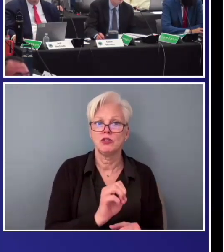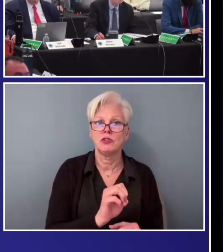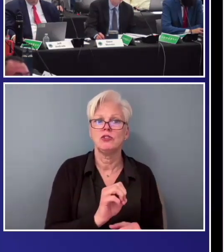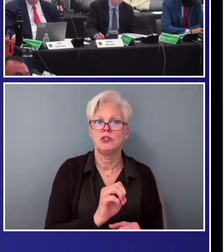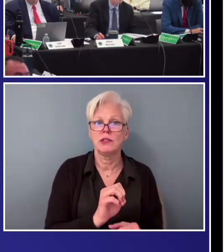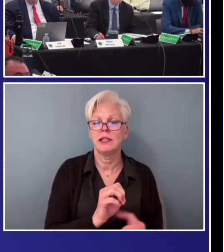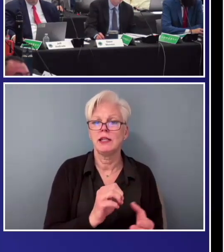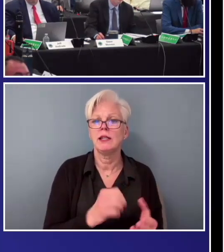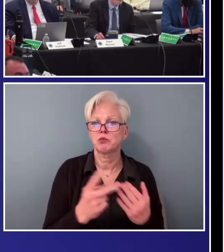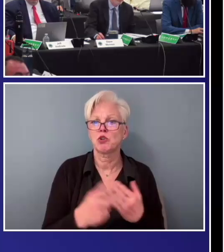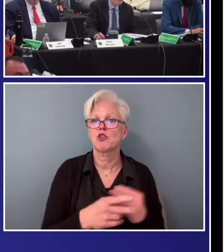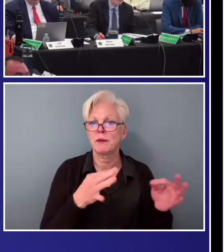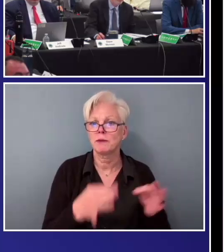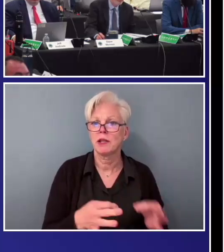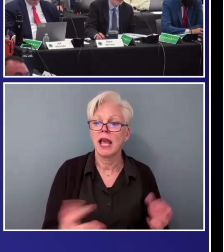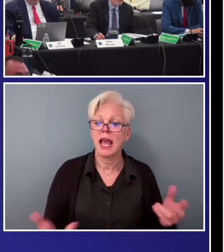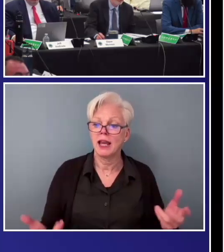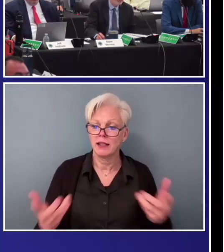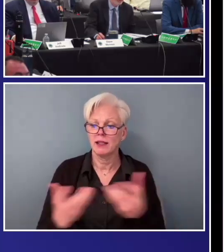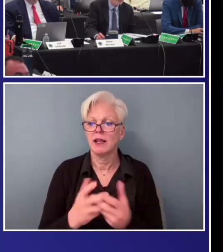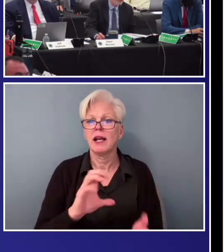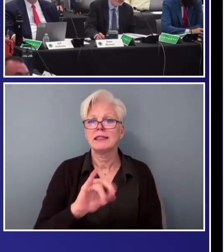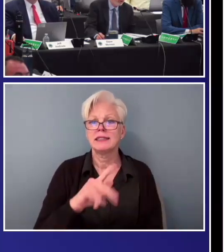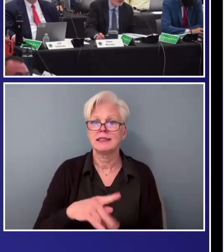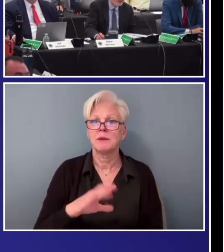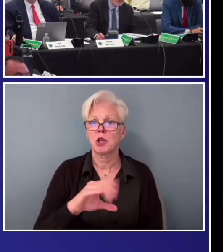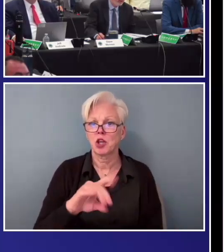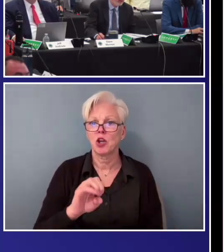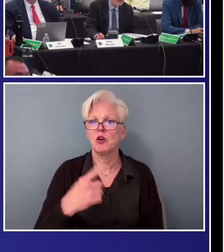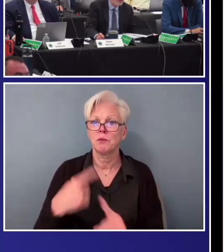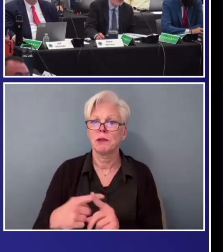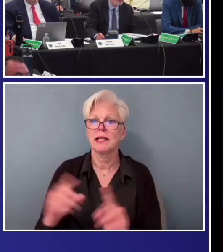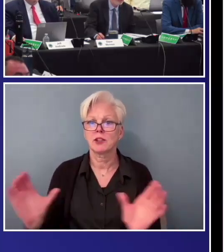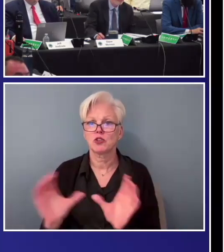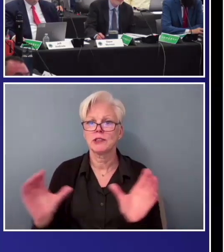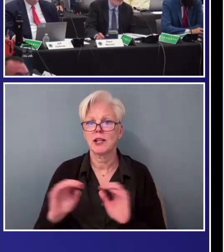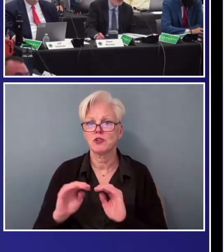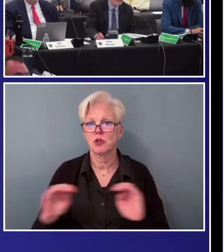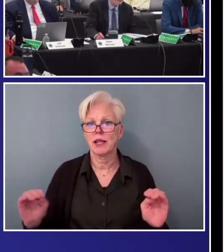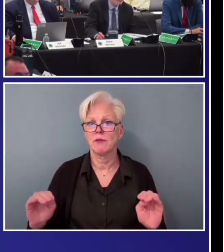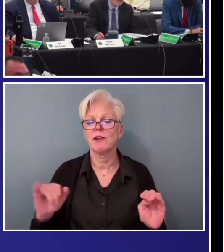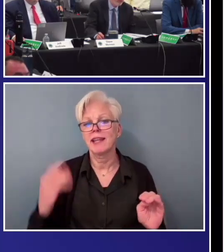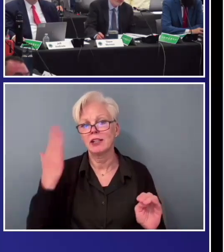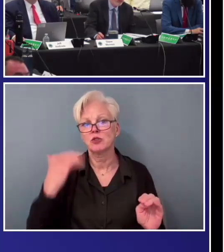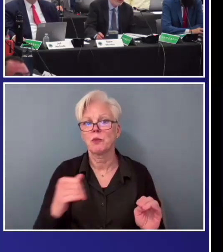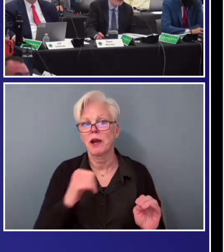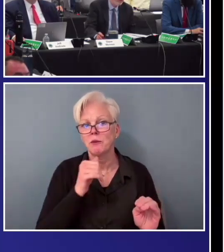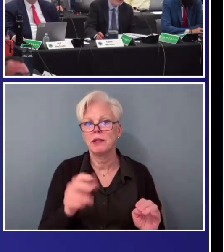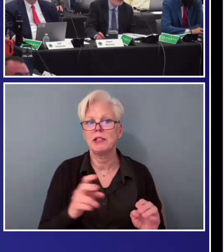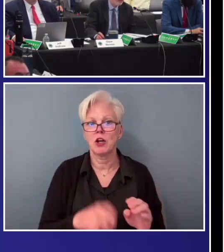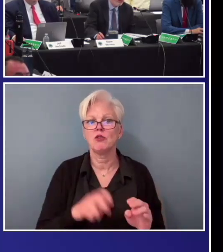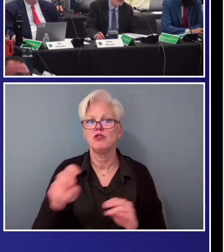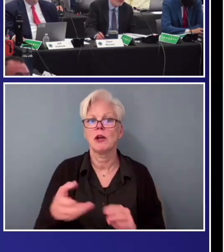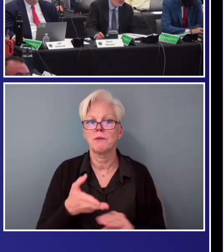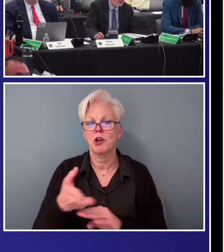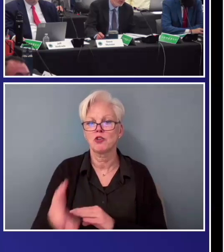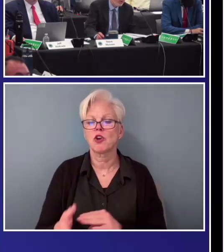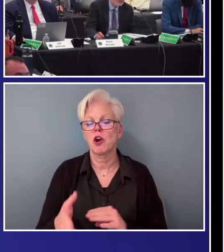that it's the combination of a CIP code and a credential level, which is why we don't jump across credential levels when we expand the cohorts. The,